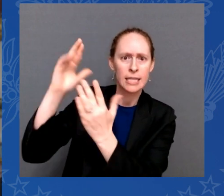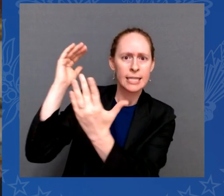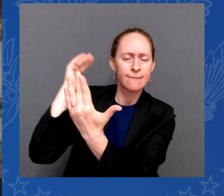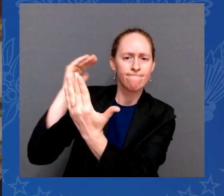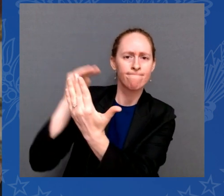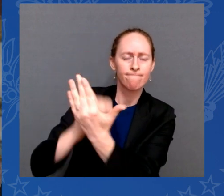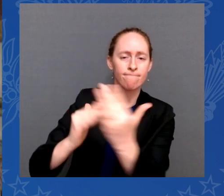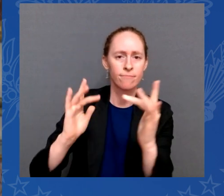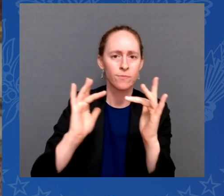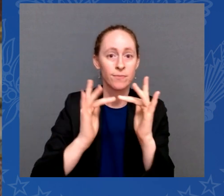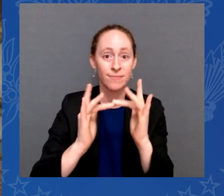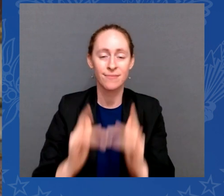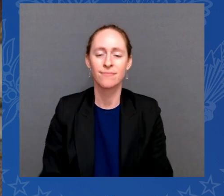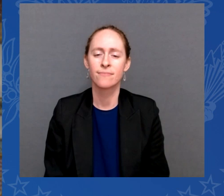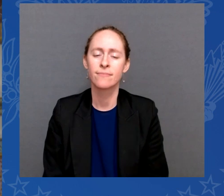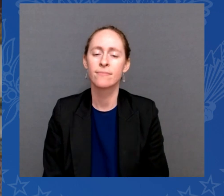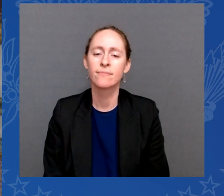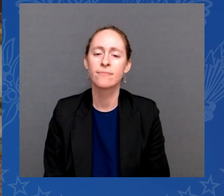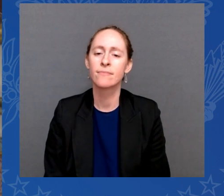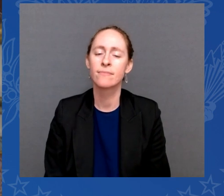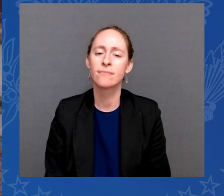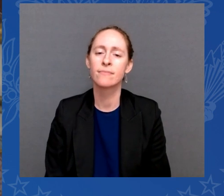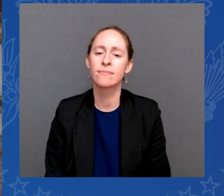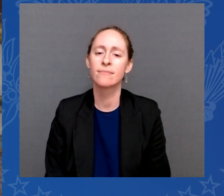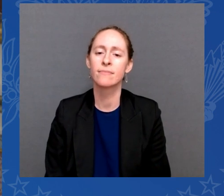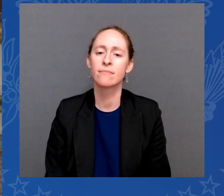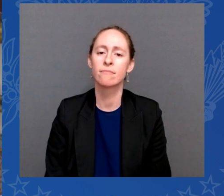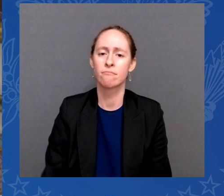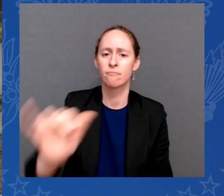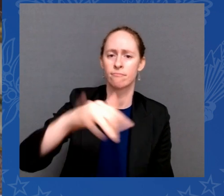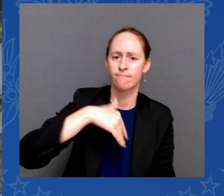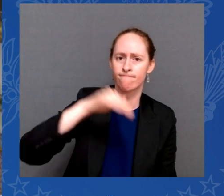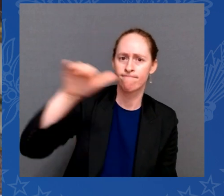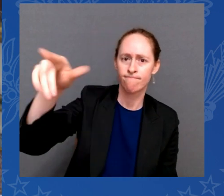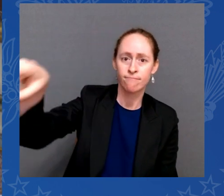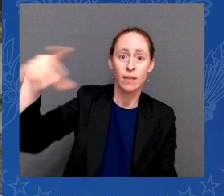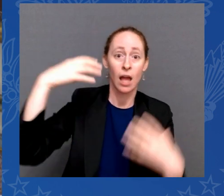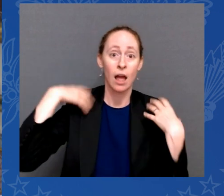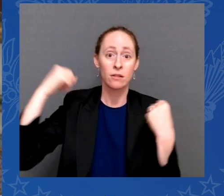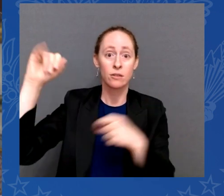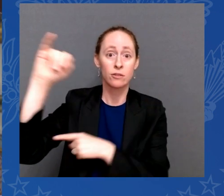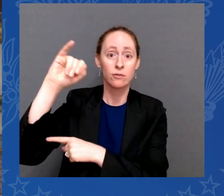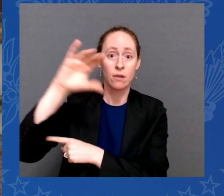reminding them of their obligation to respect the civil rights of all Americans